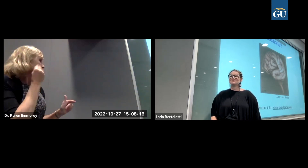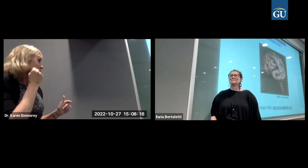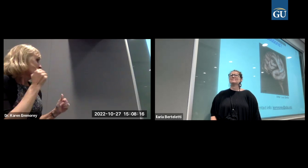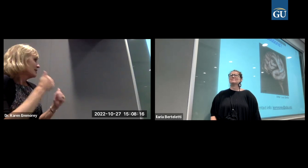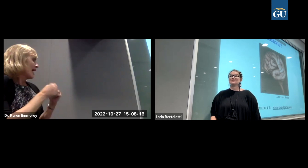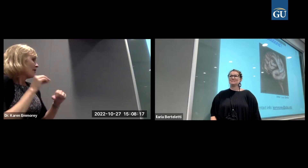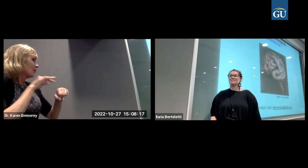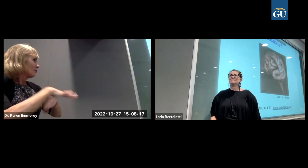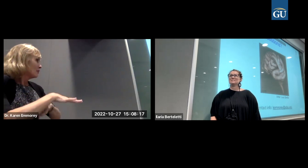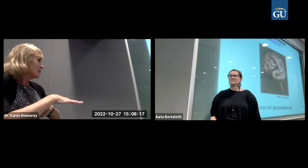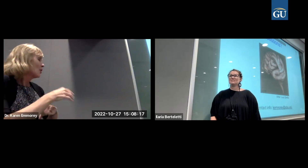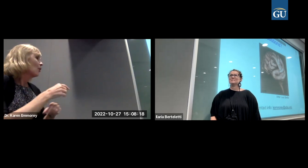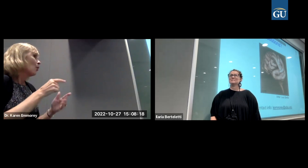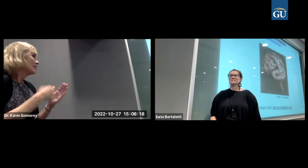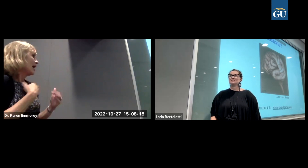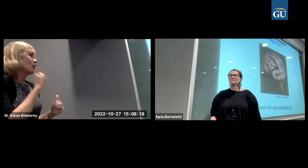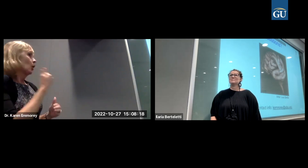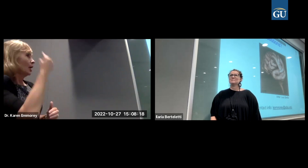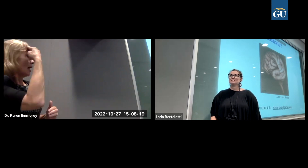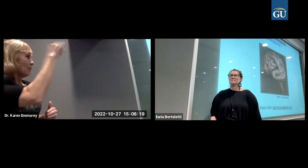Thank you so much. I really appreciate my question